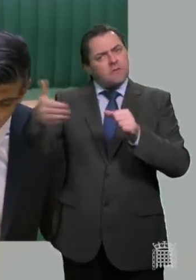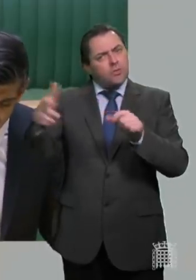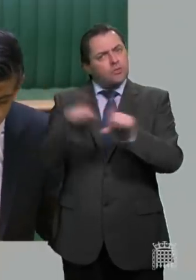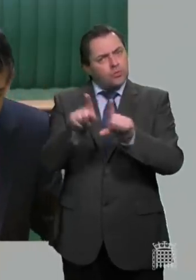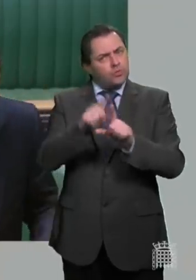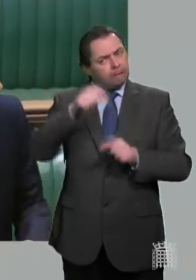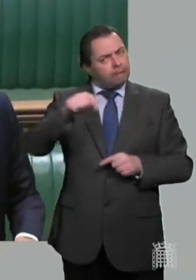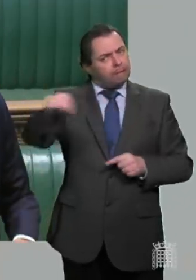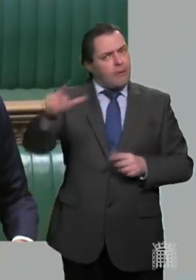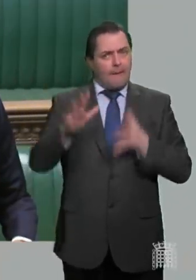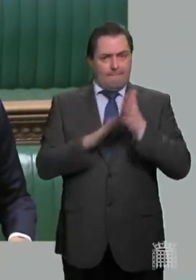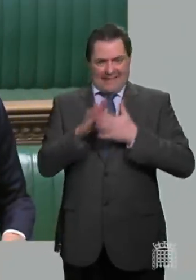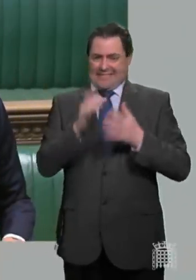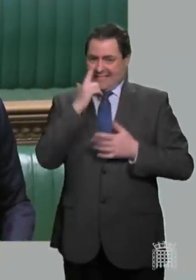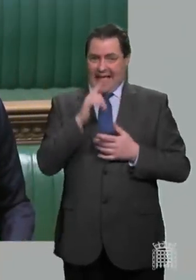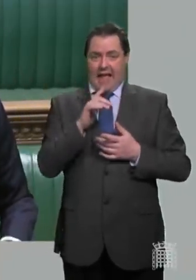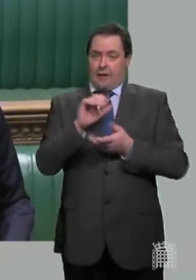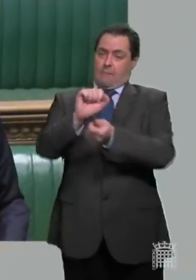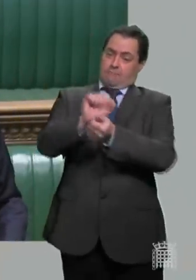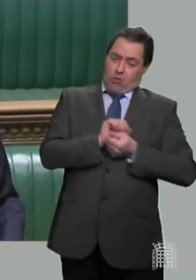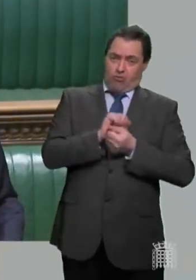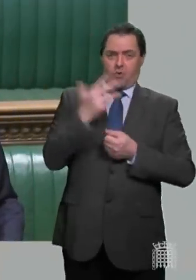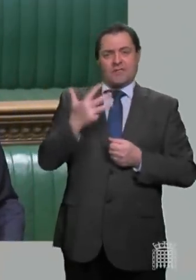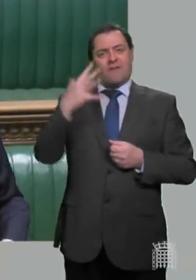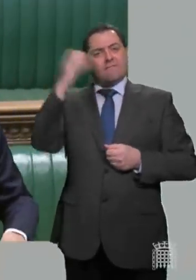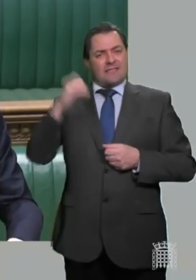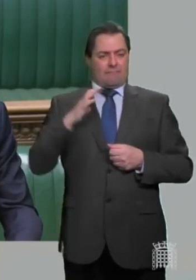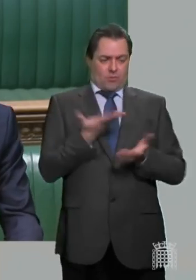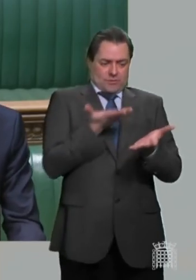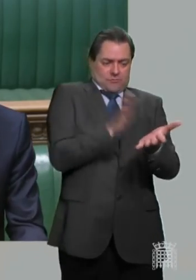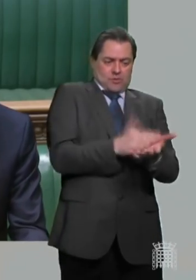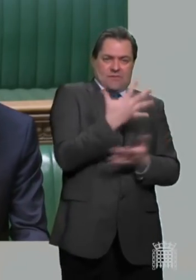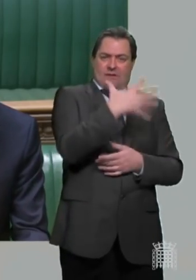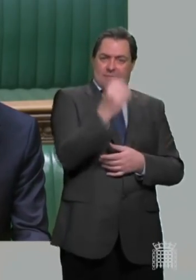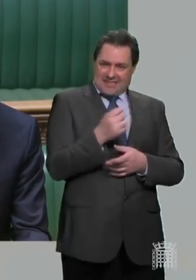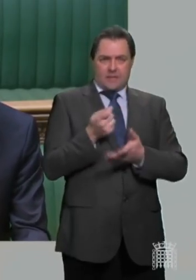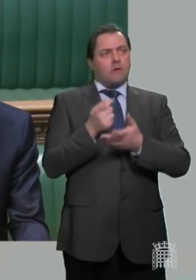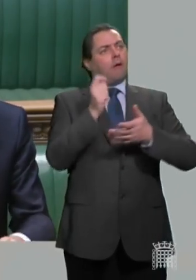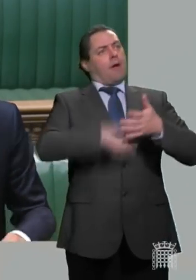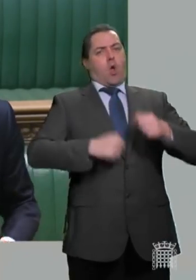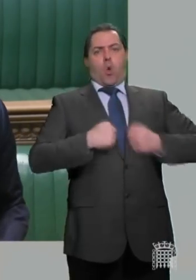policy that gives people who cannot afford a big deposit the chance to buy their own home.